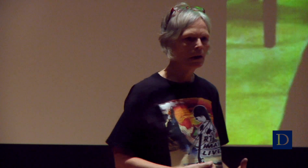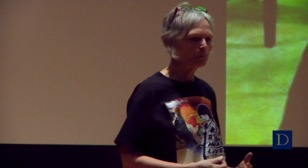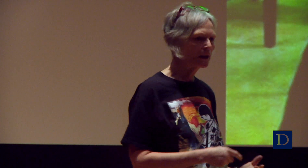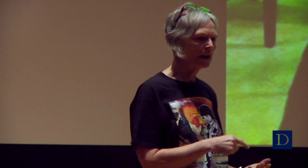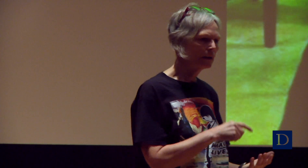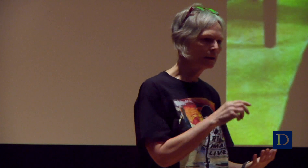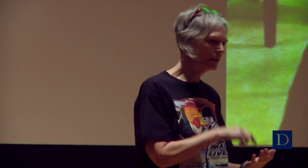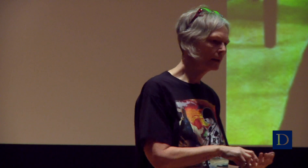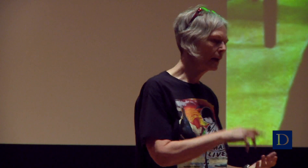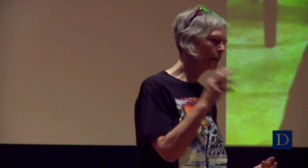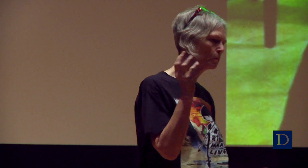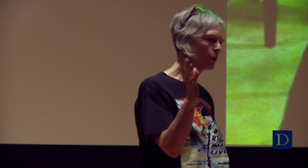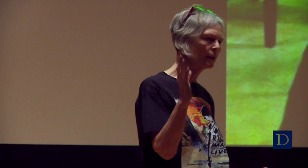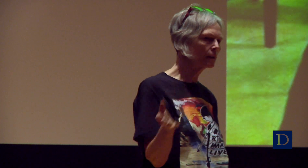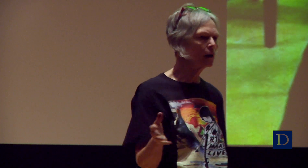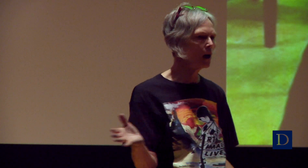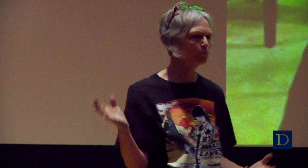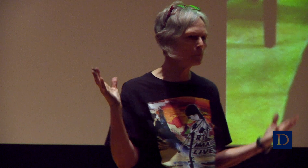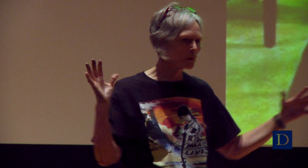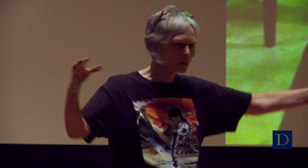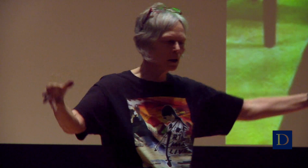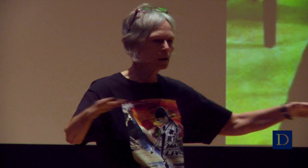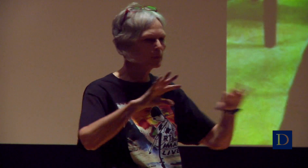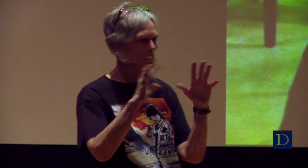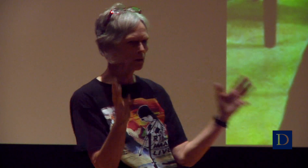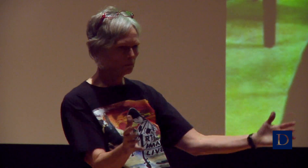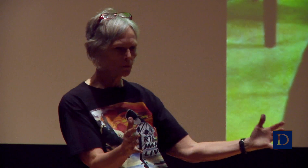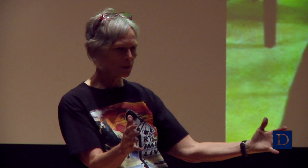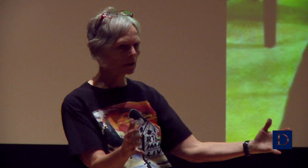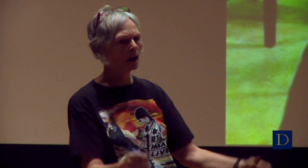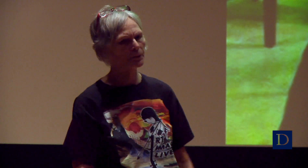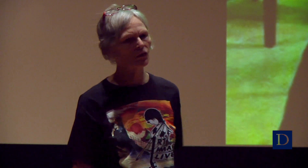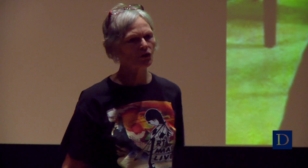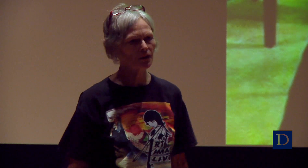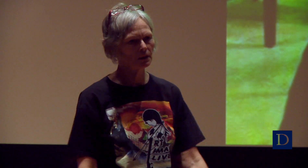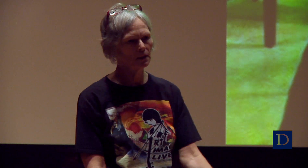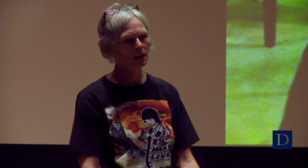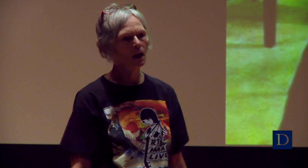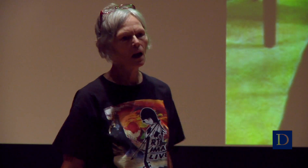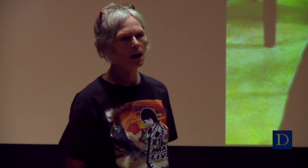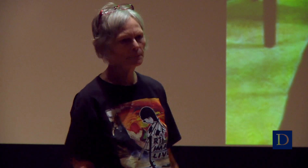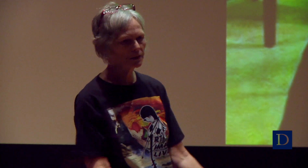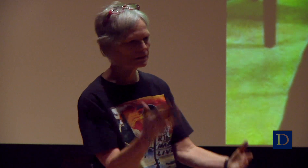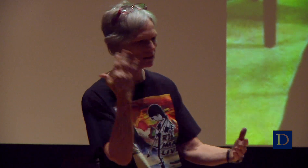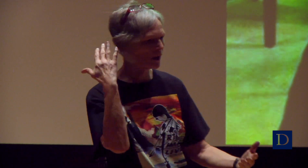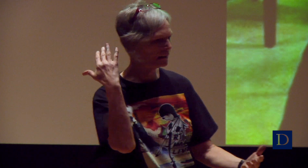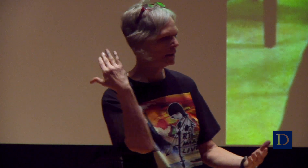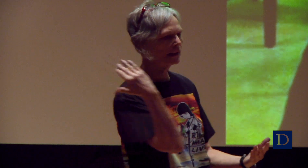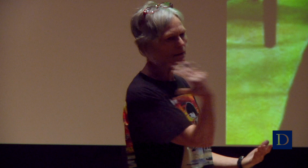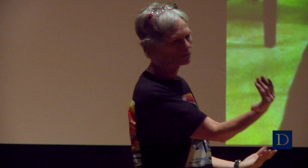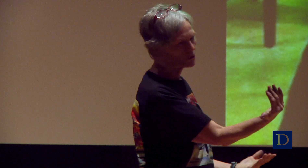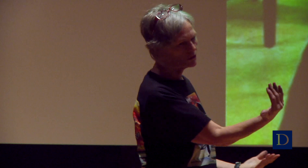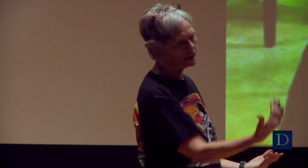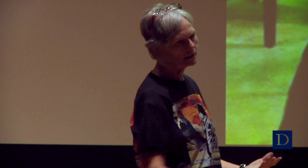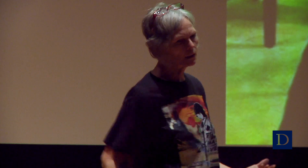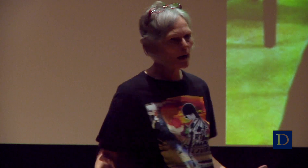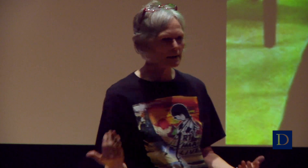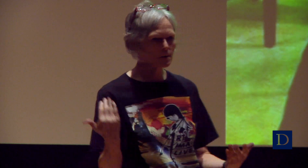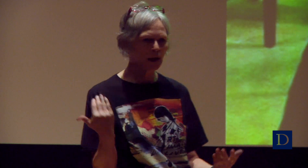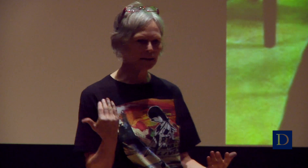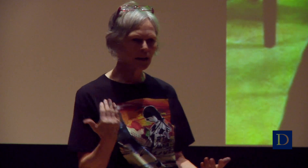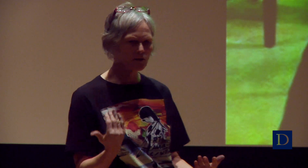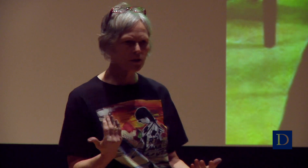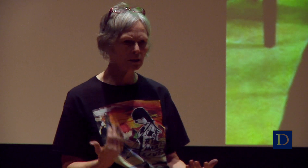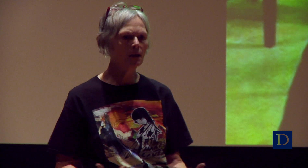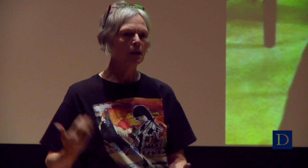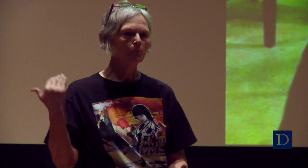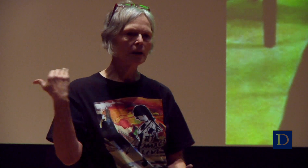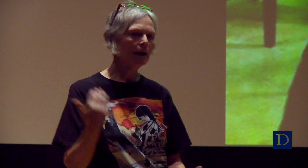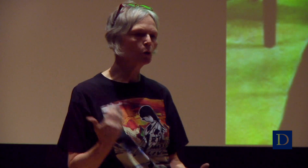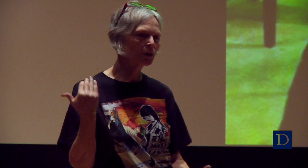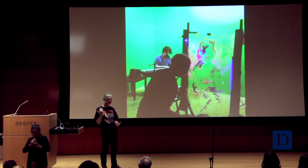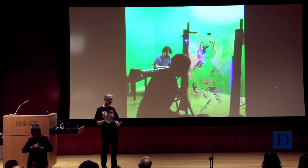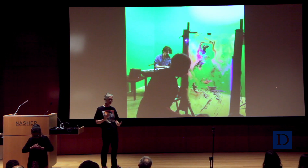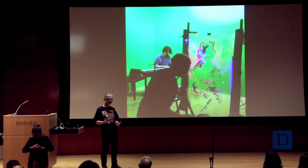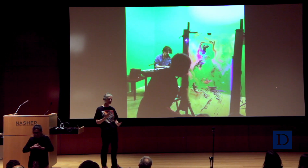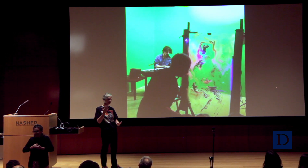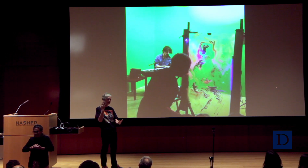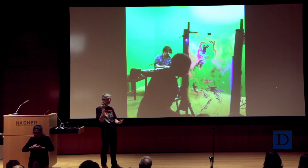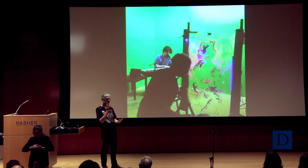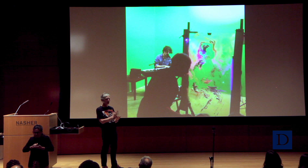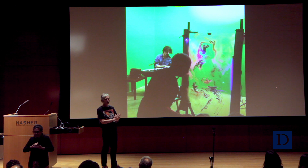Again, I don’t plan on doing the composition. I’m just, like, taking the first thing that grabs my attention, but I’m looking for basically